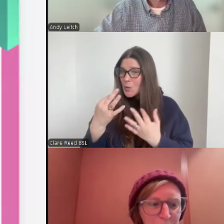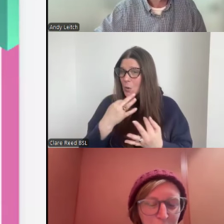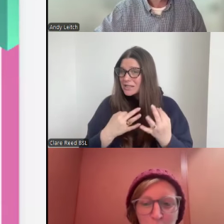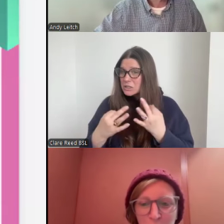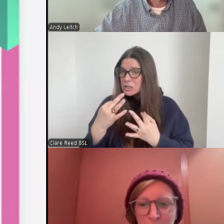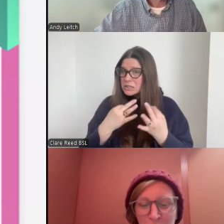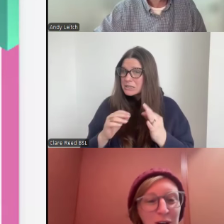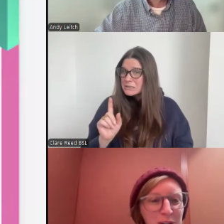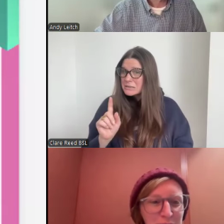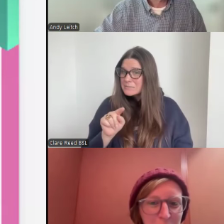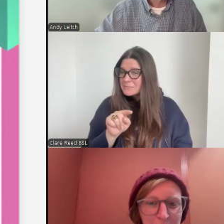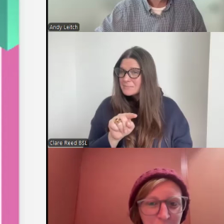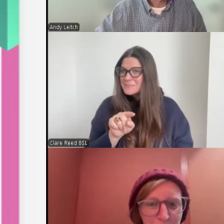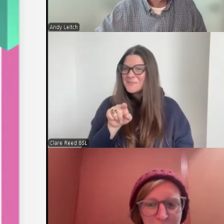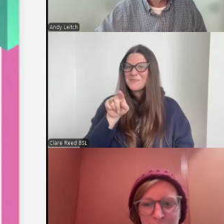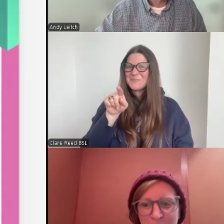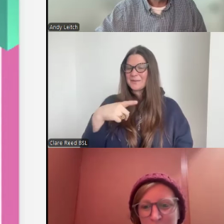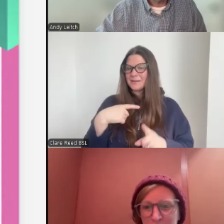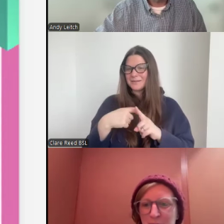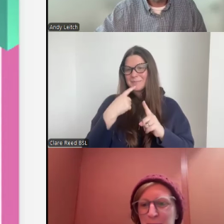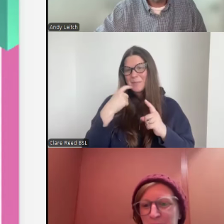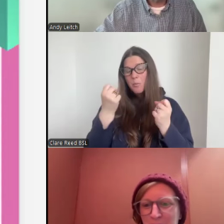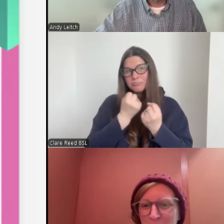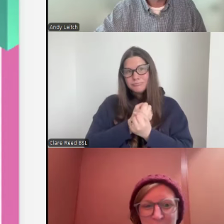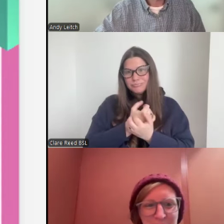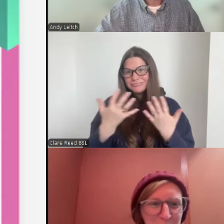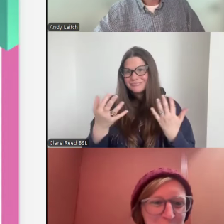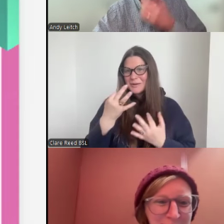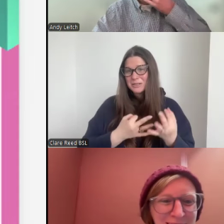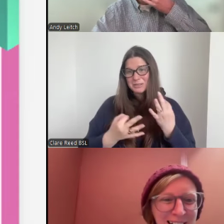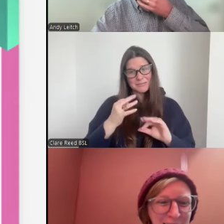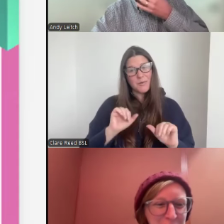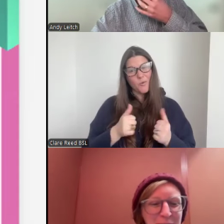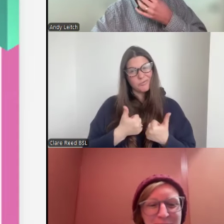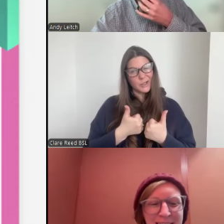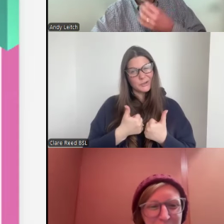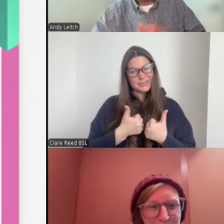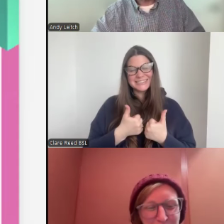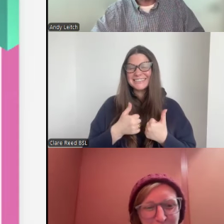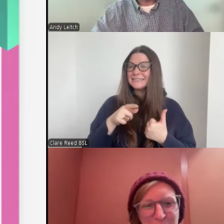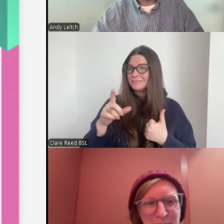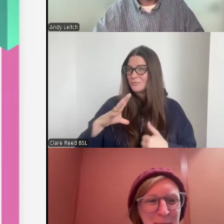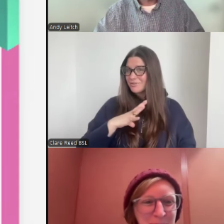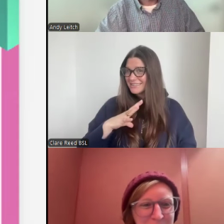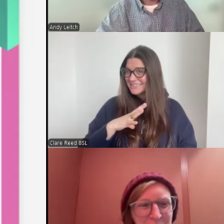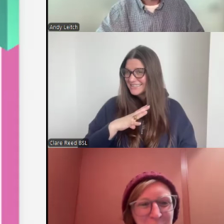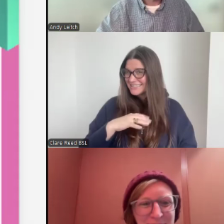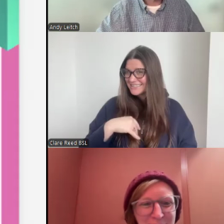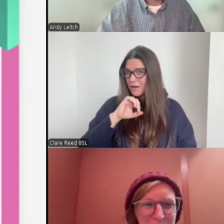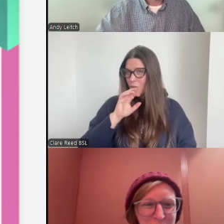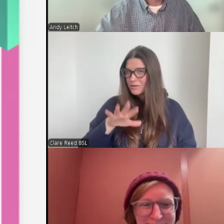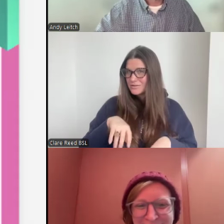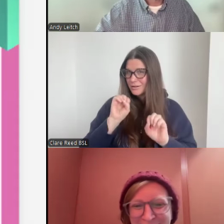We've got lots of very good questions. Are you ready? I will throw some in your direction.